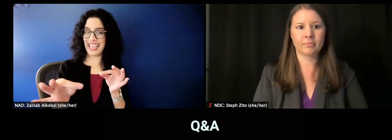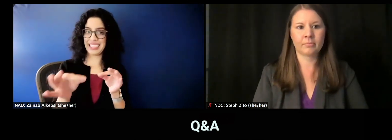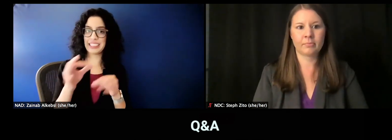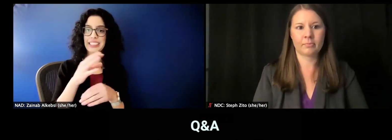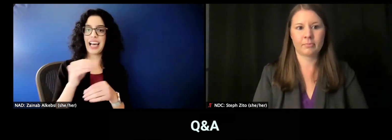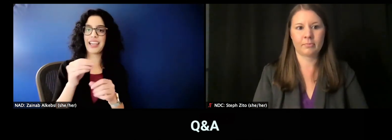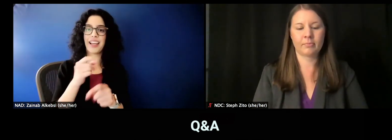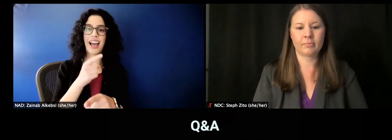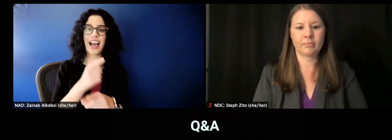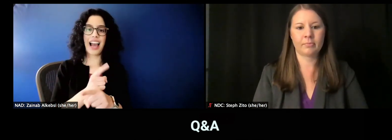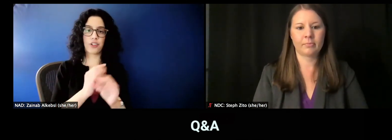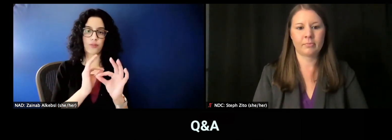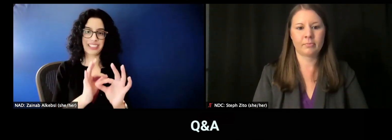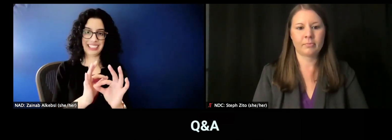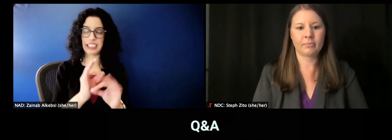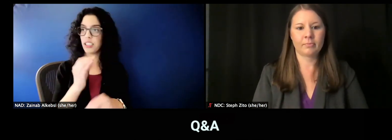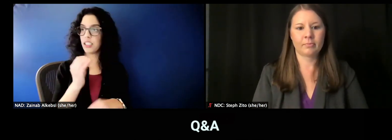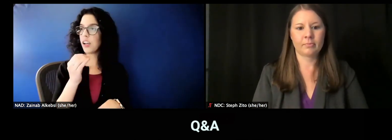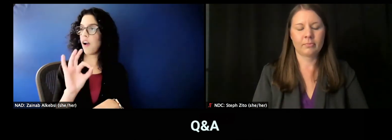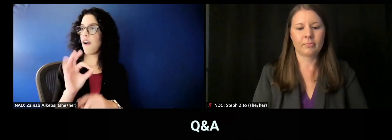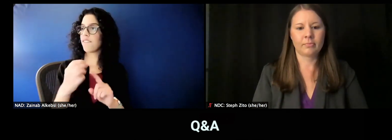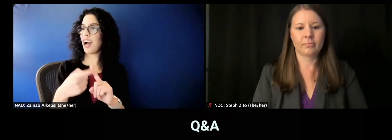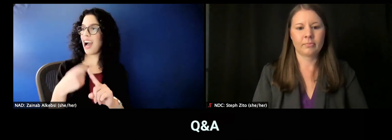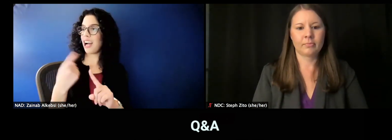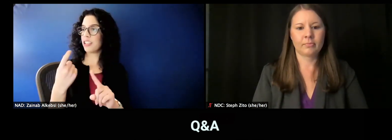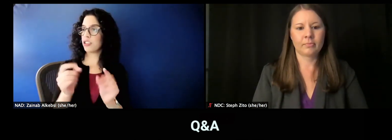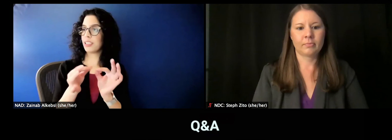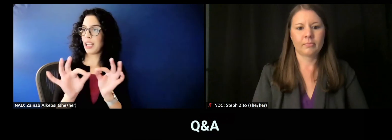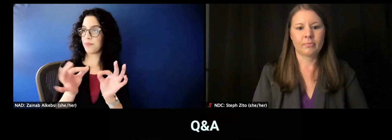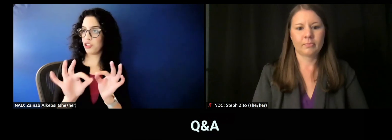and accuracy of auto captions.